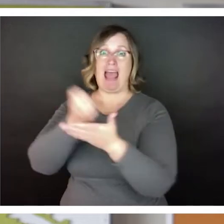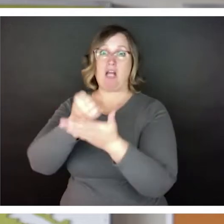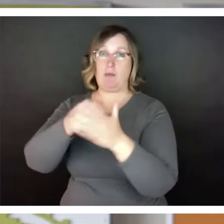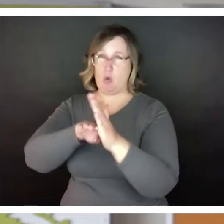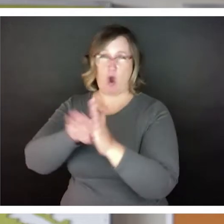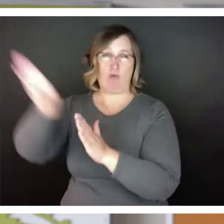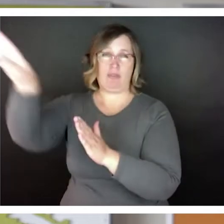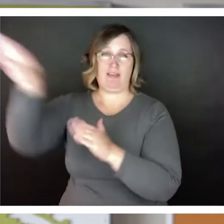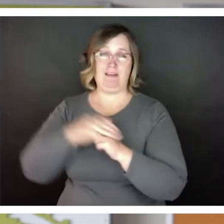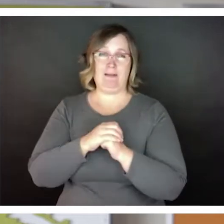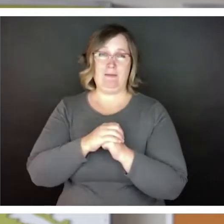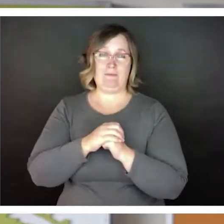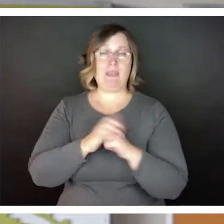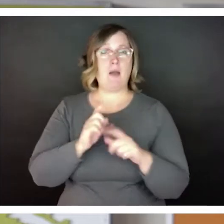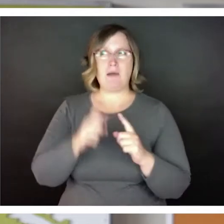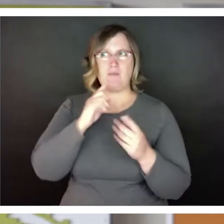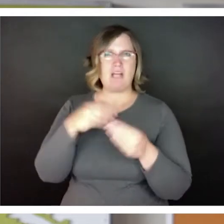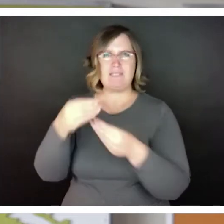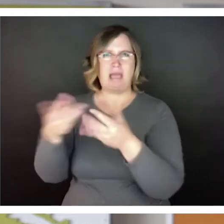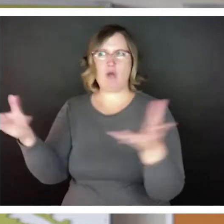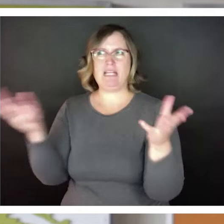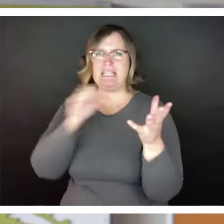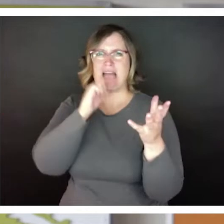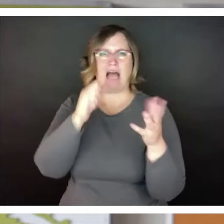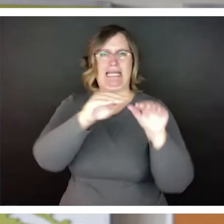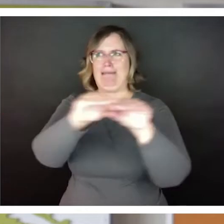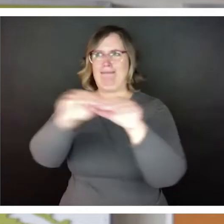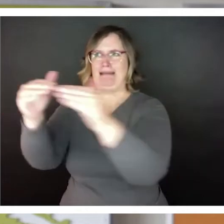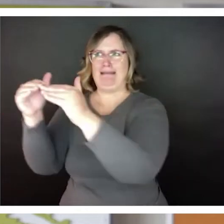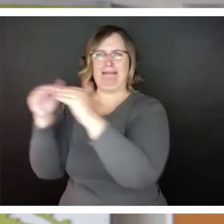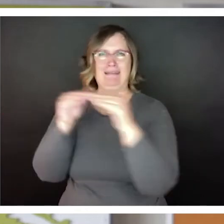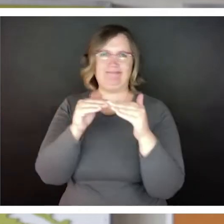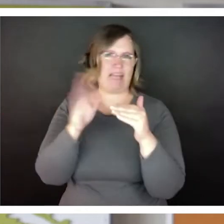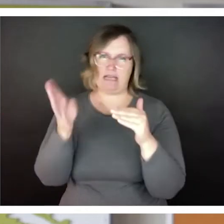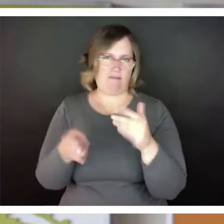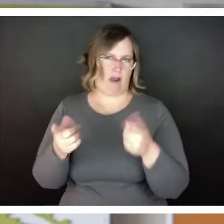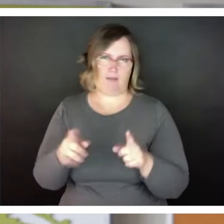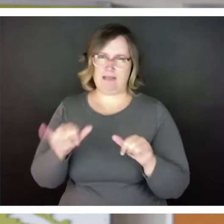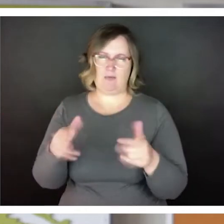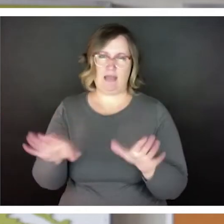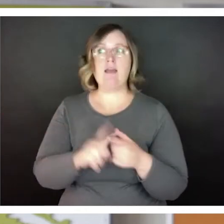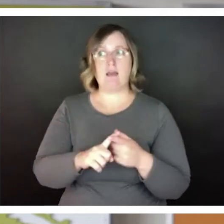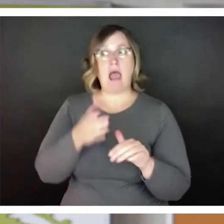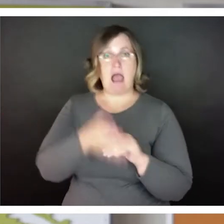But prosperity didn't unfold evenly. It never does. Despite the post-war boom, Jim Crow laws and redlining